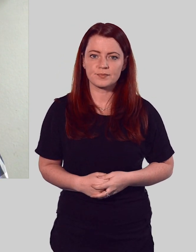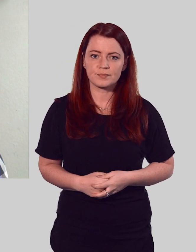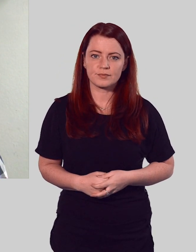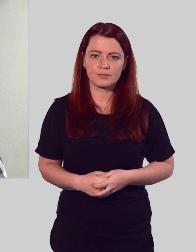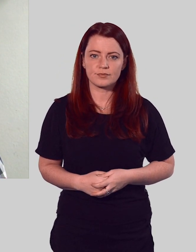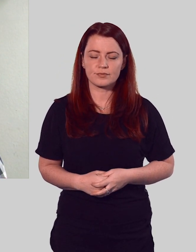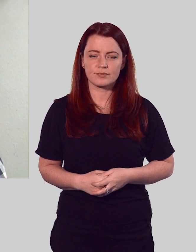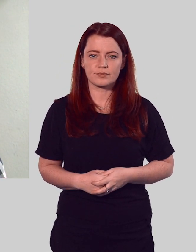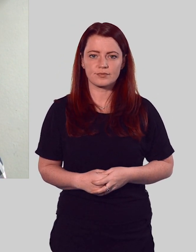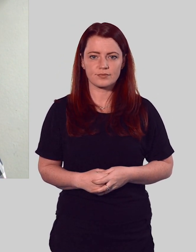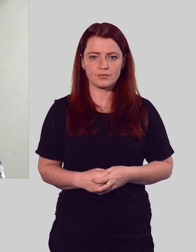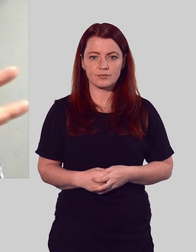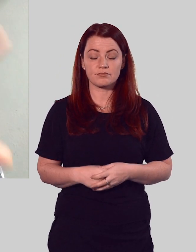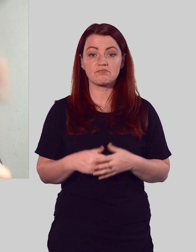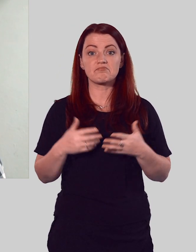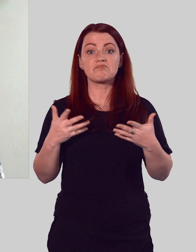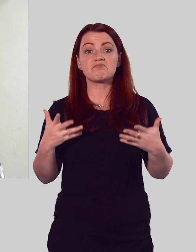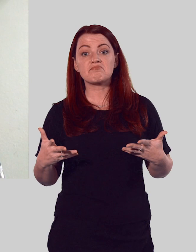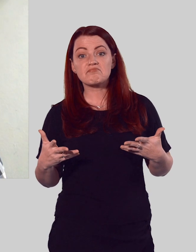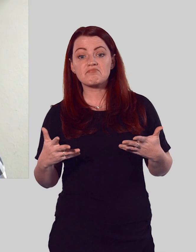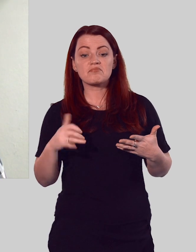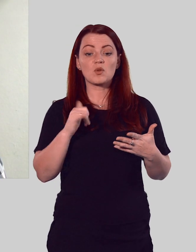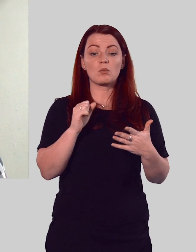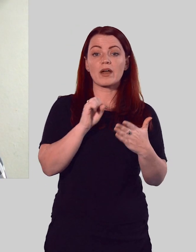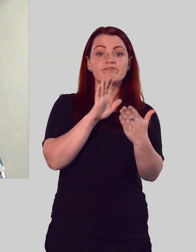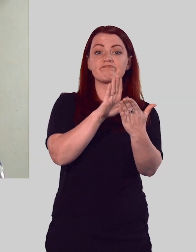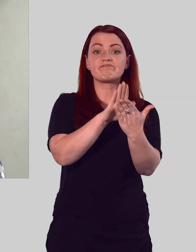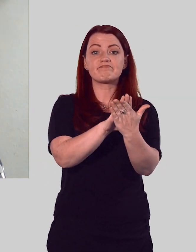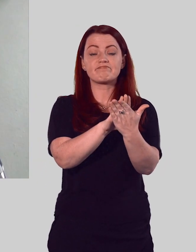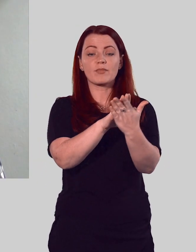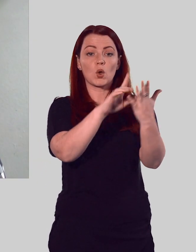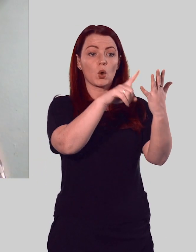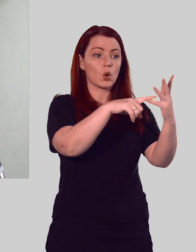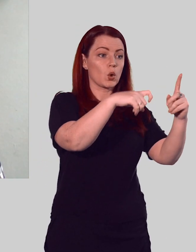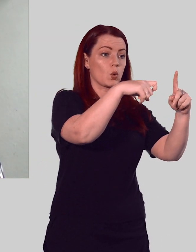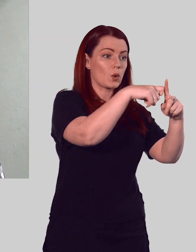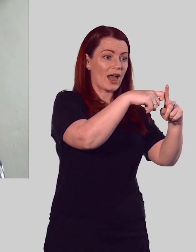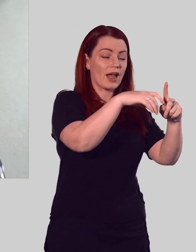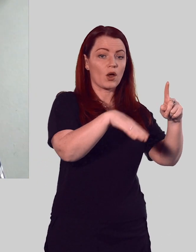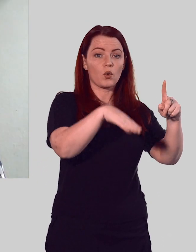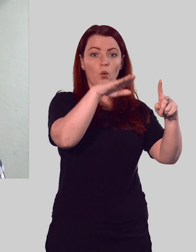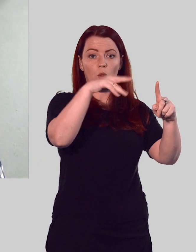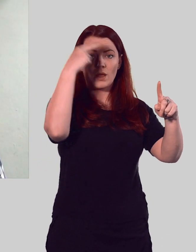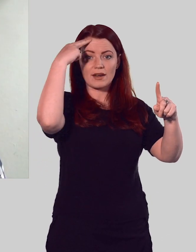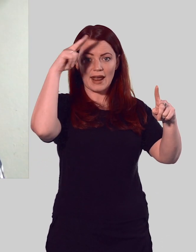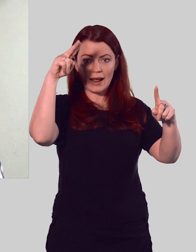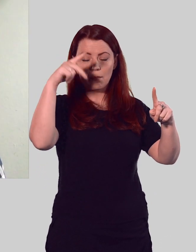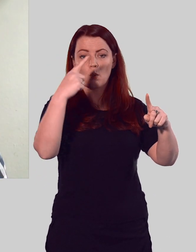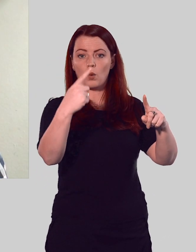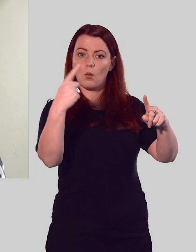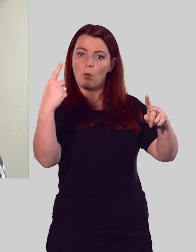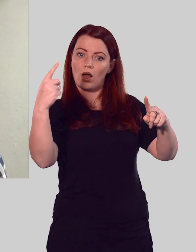And so you might put: UK, north, your name and then 113.